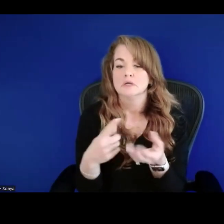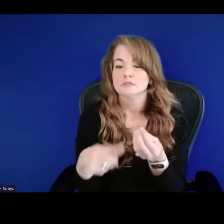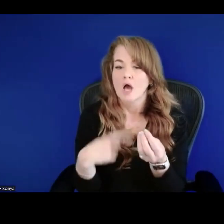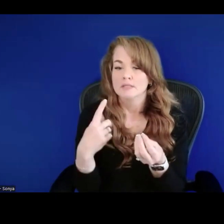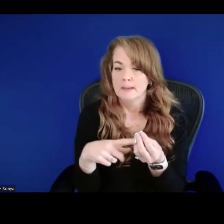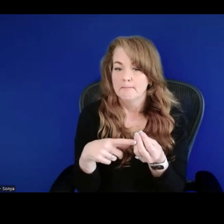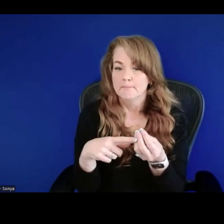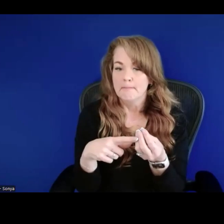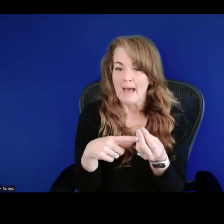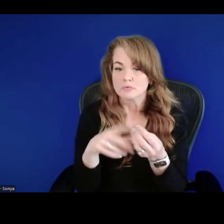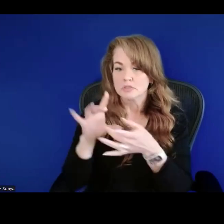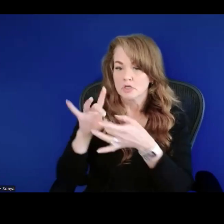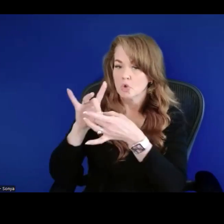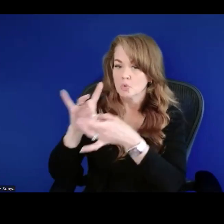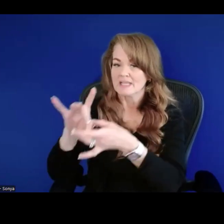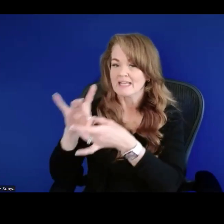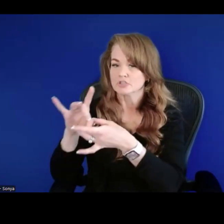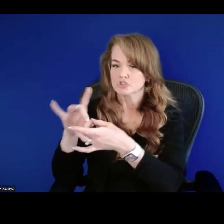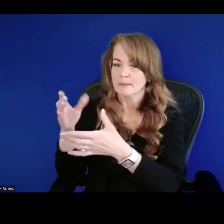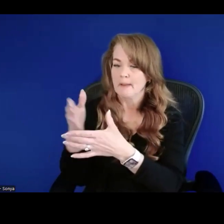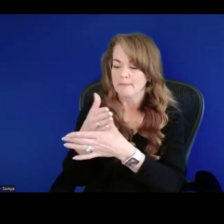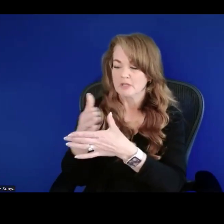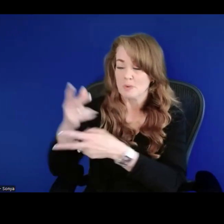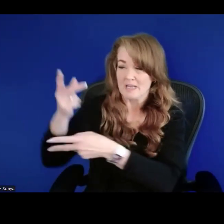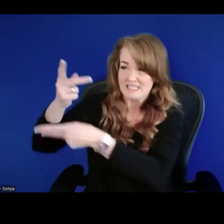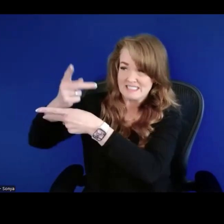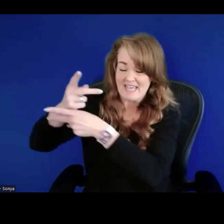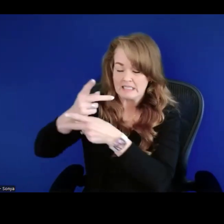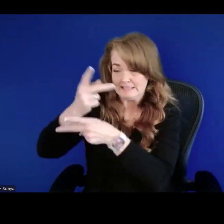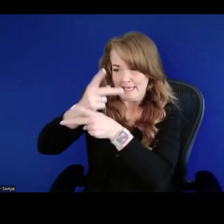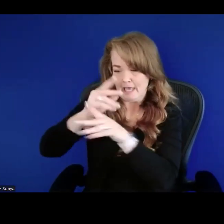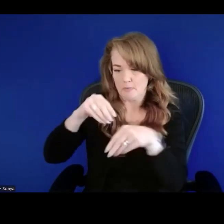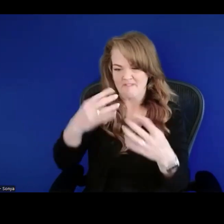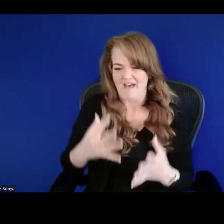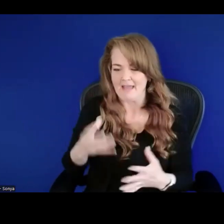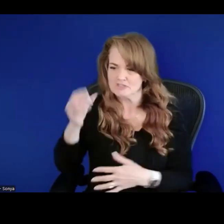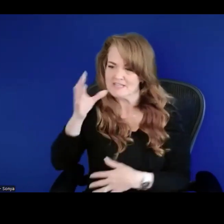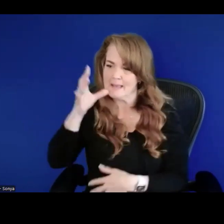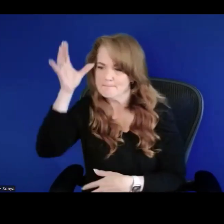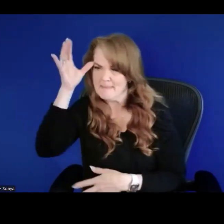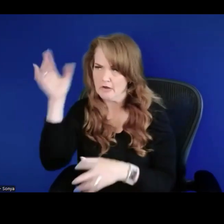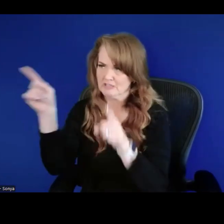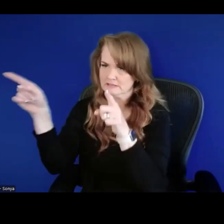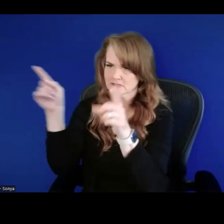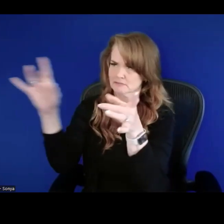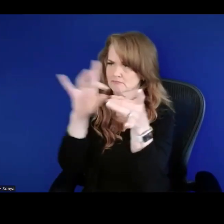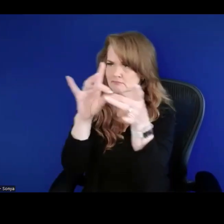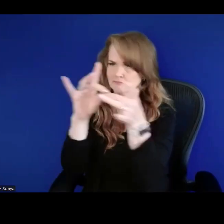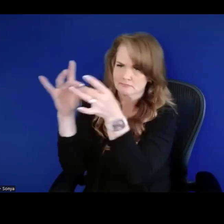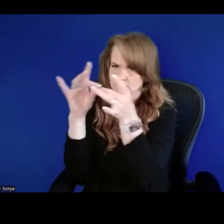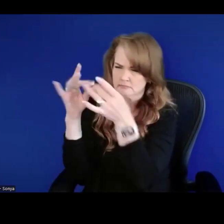the relationship between the daycare providers and the parents, and kind of just wondering what the communication